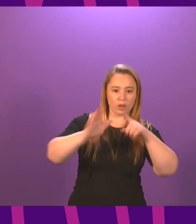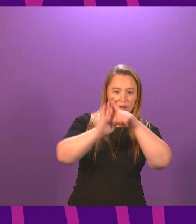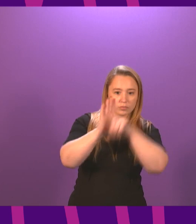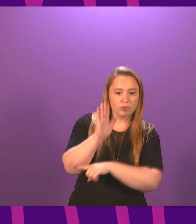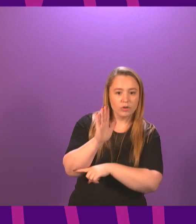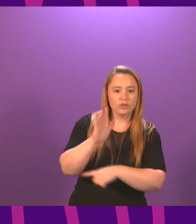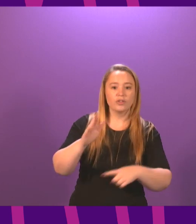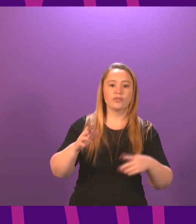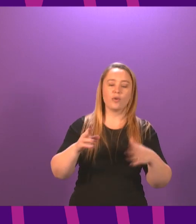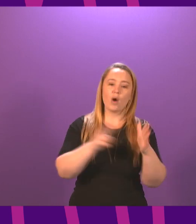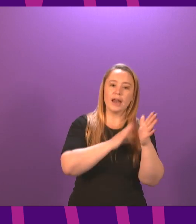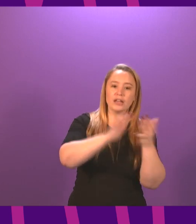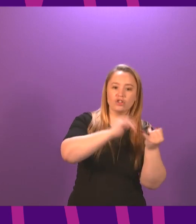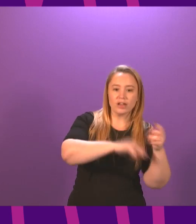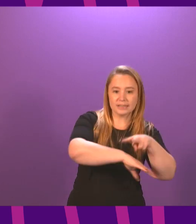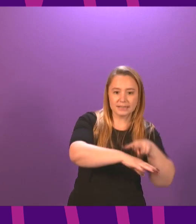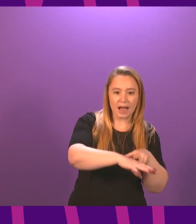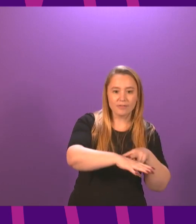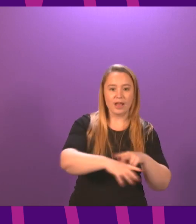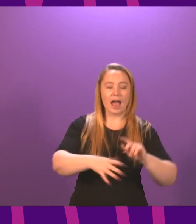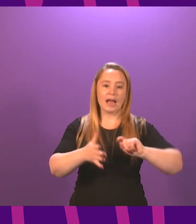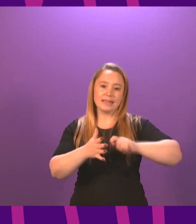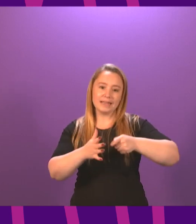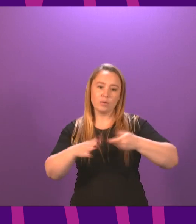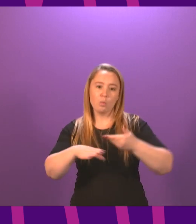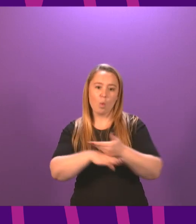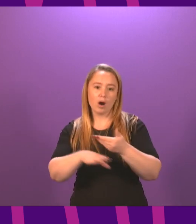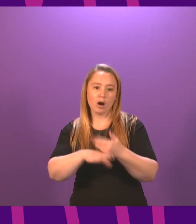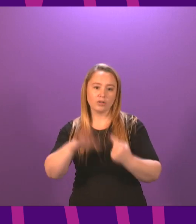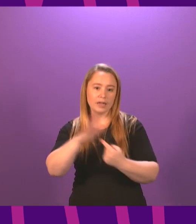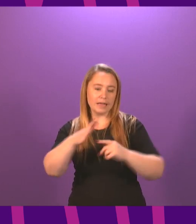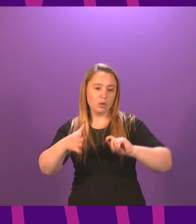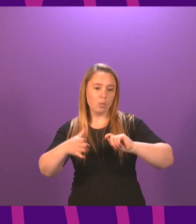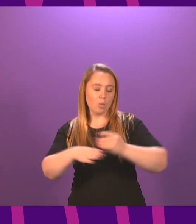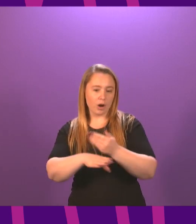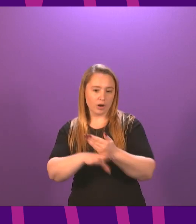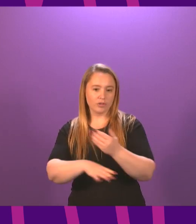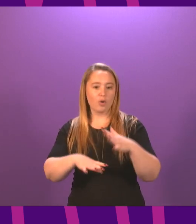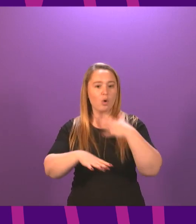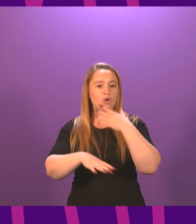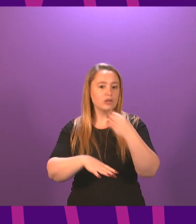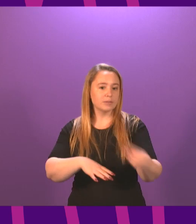national health service and other key workers who are required to work over the stated five-day Christmas period?